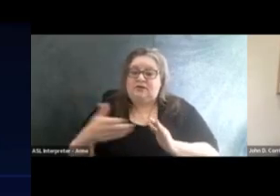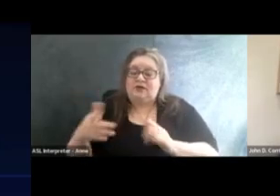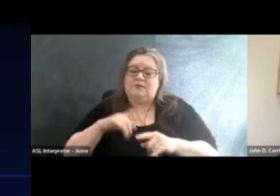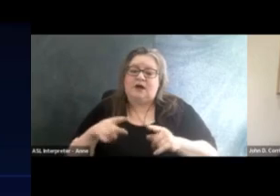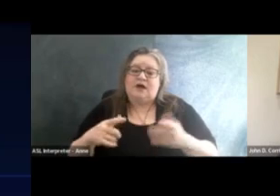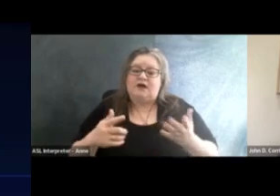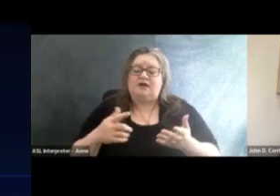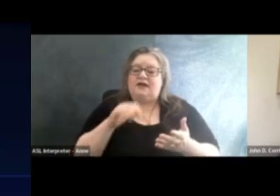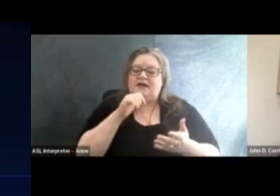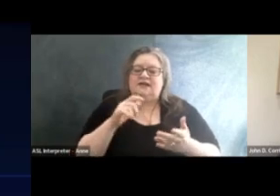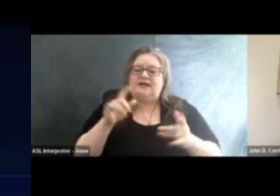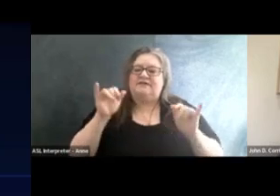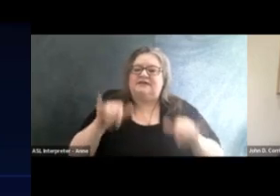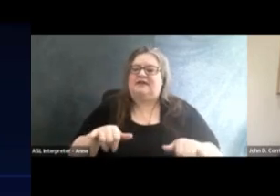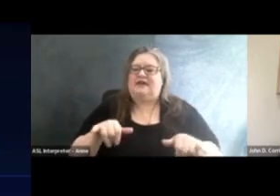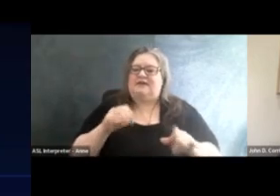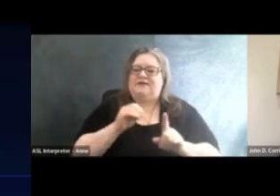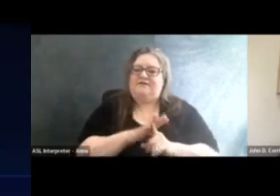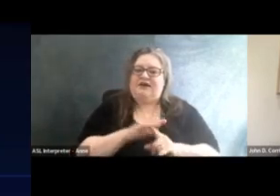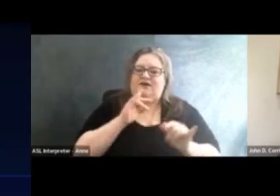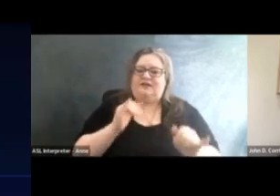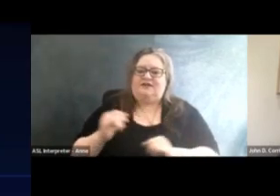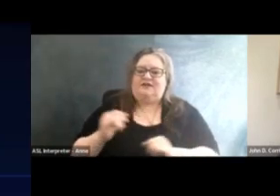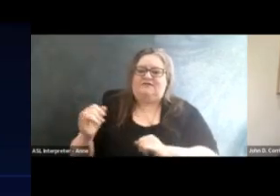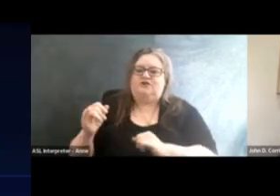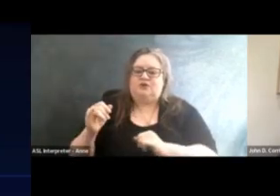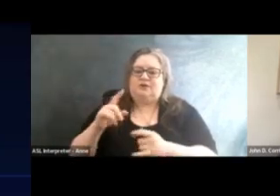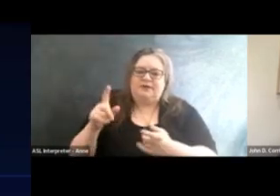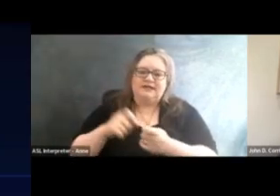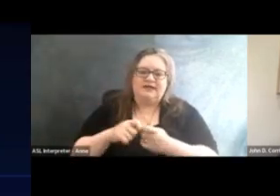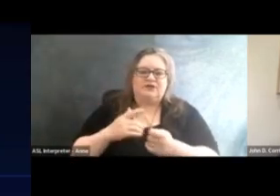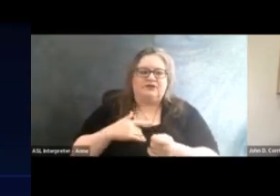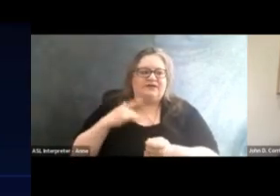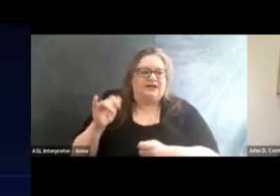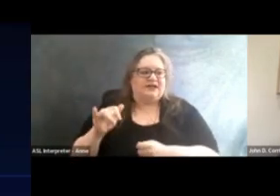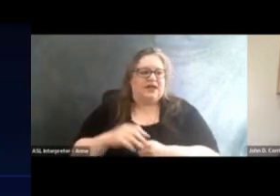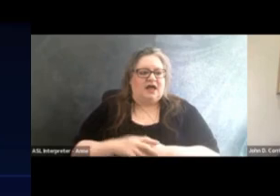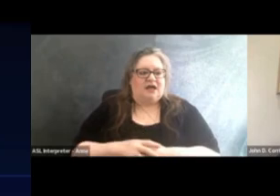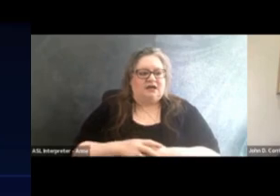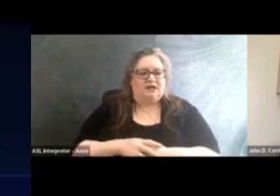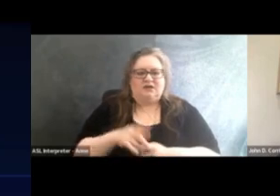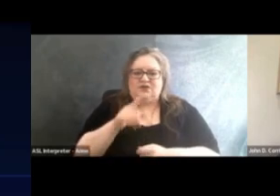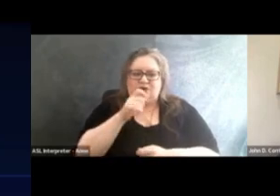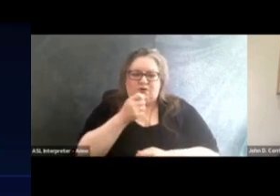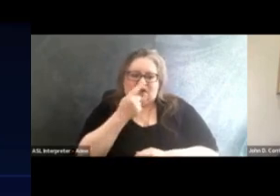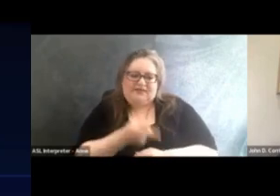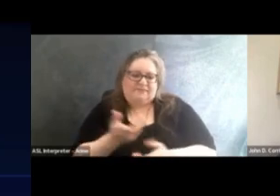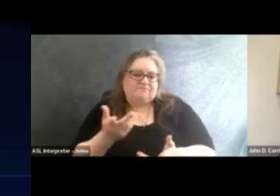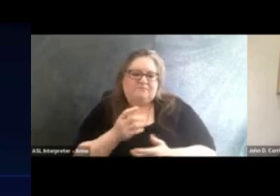have the same effect on the individual of particularly feeling like you don't get them, that you don't understand where